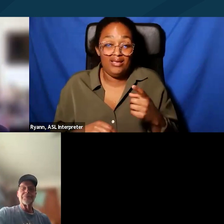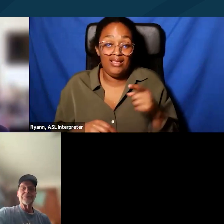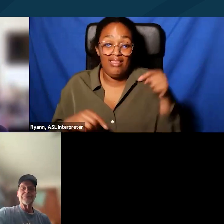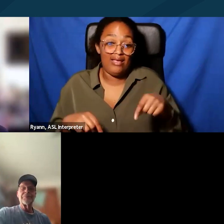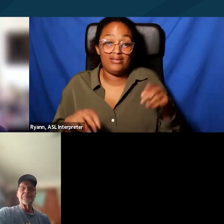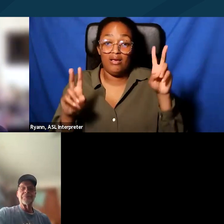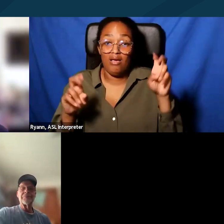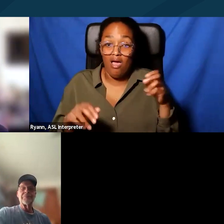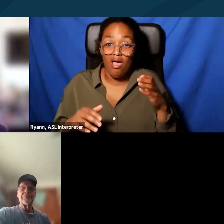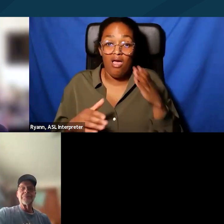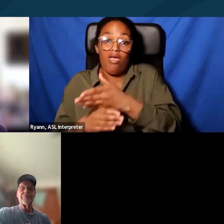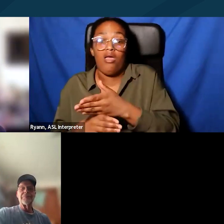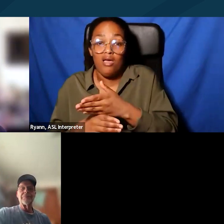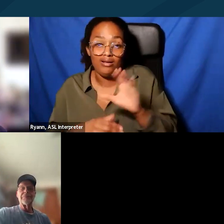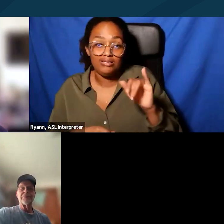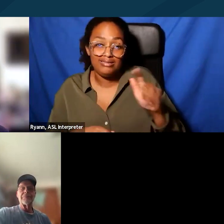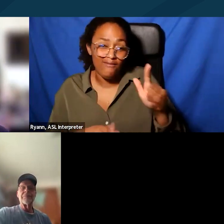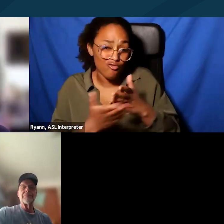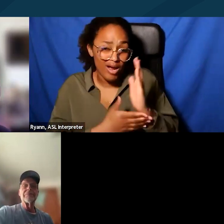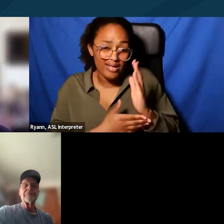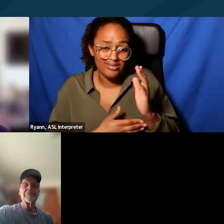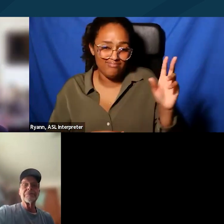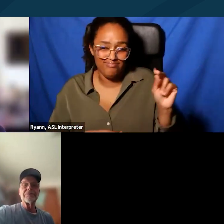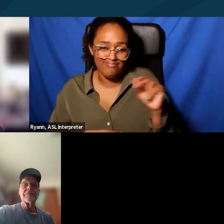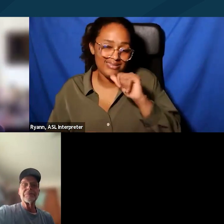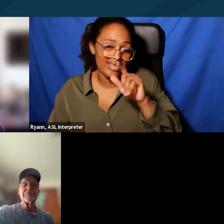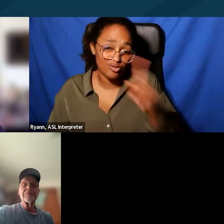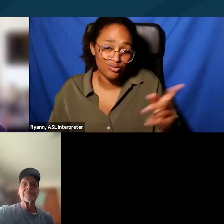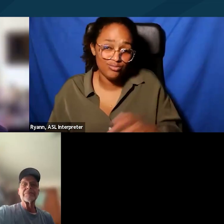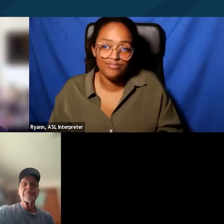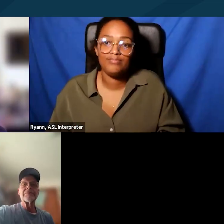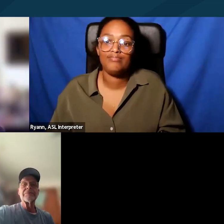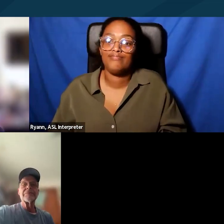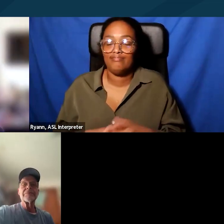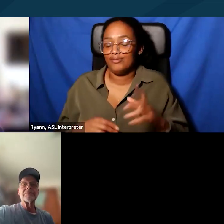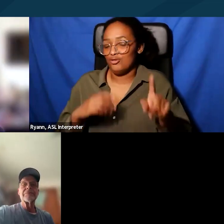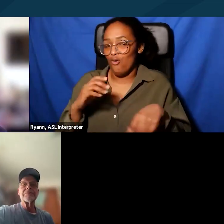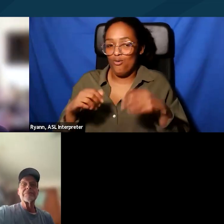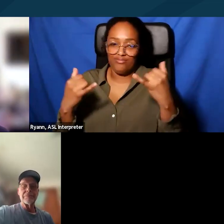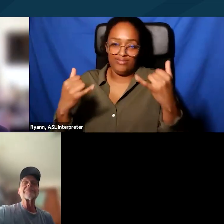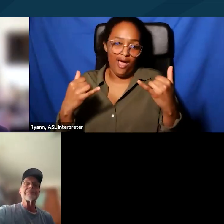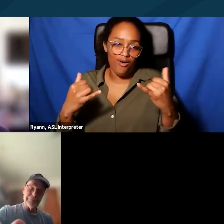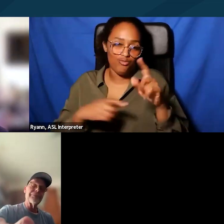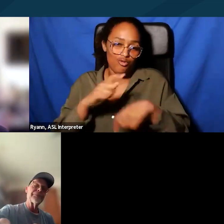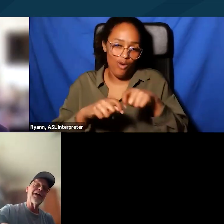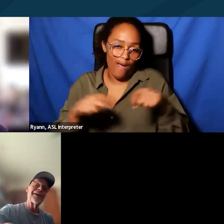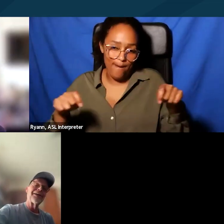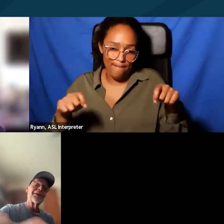Thank you, everyone. We're going to have to wrap up, even though we could talk for another two or three hours about all of these matters.